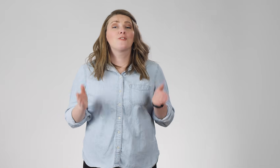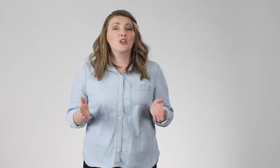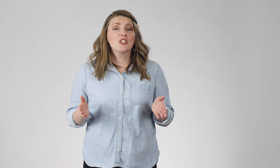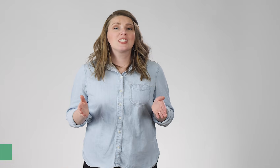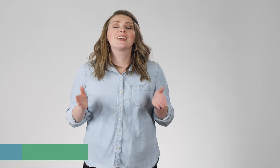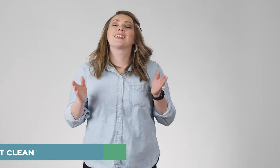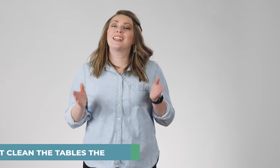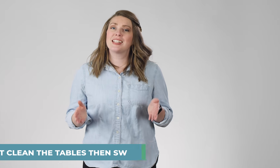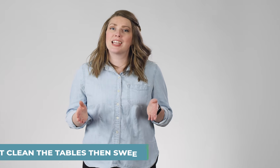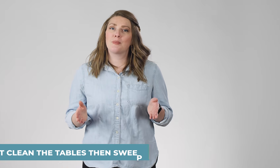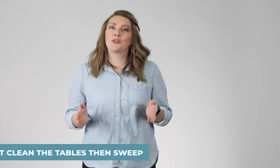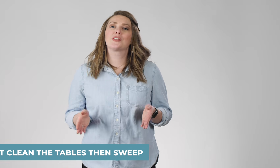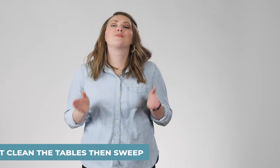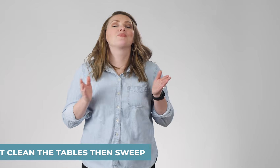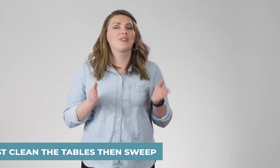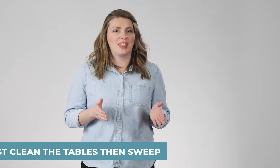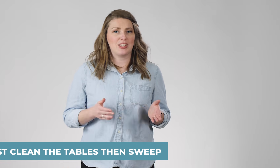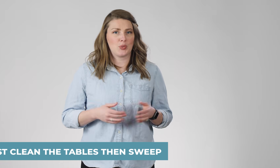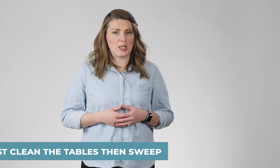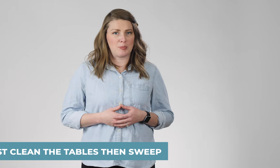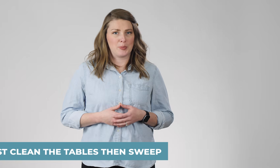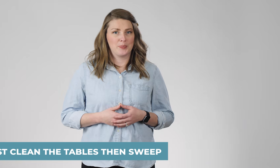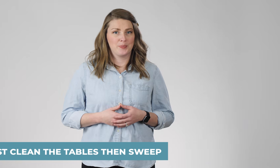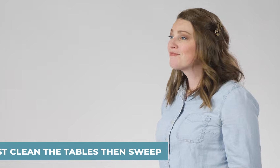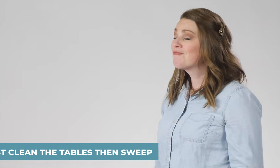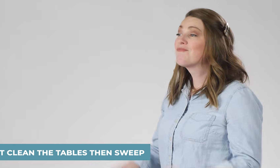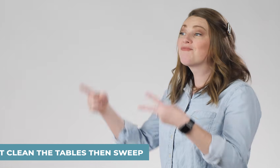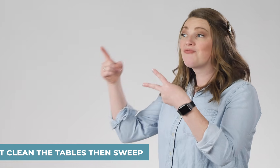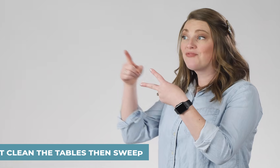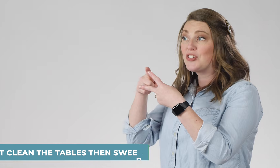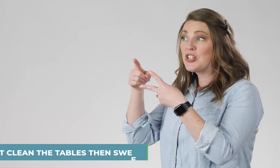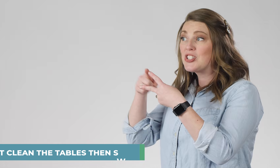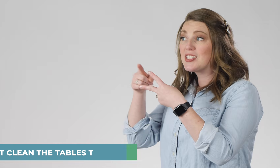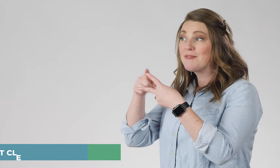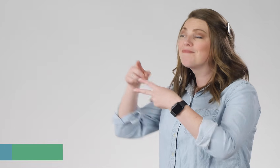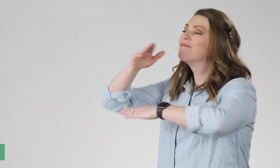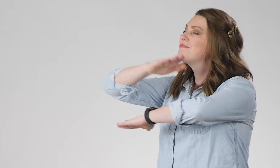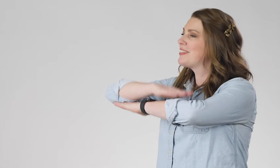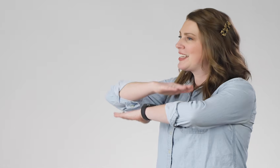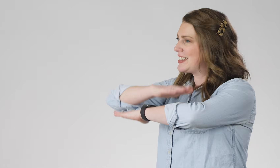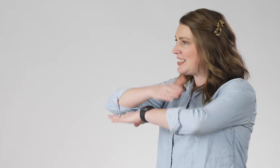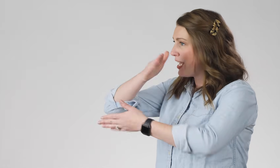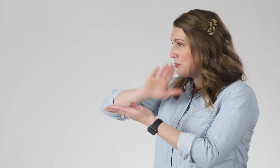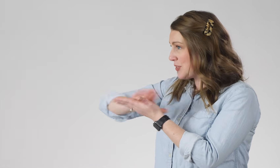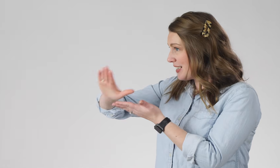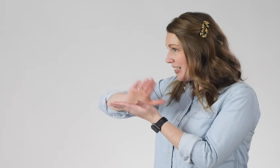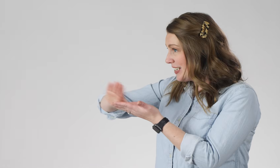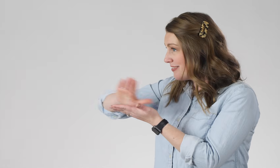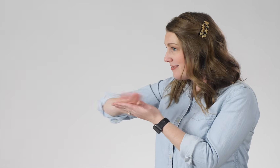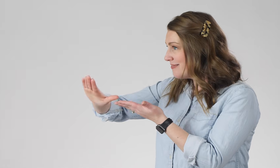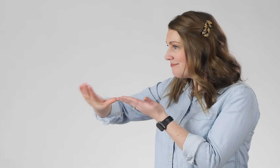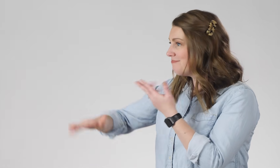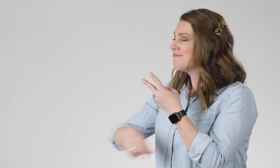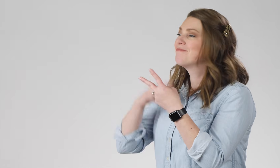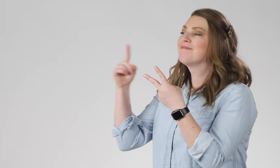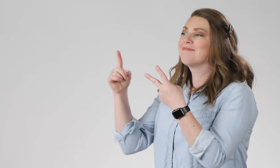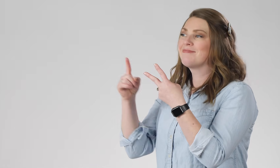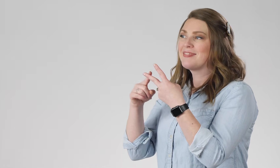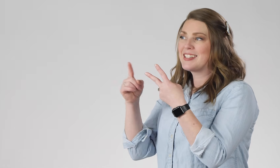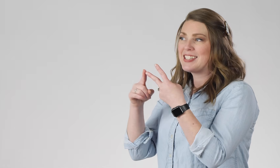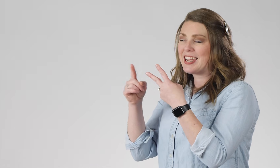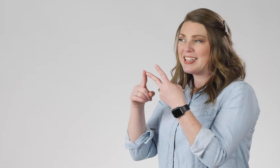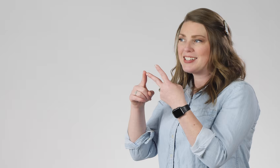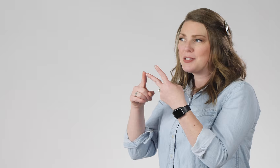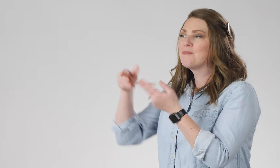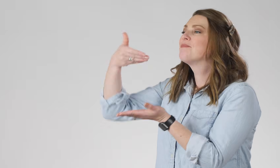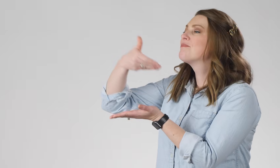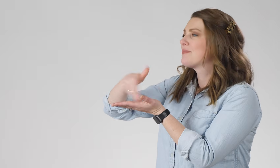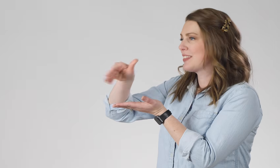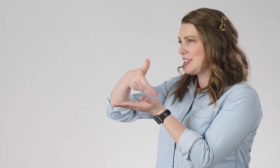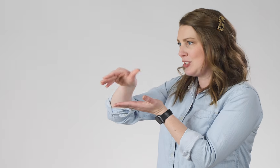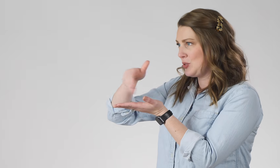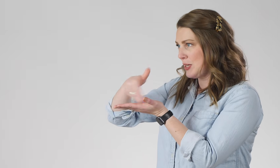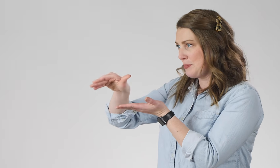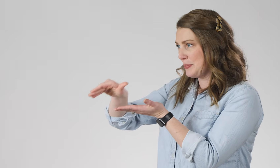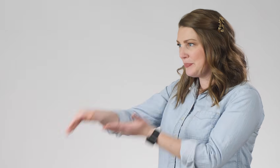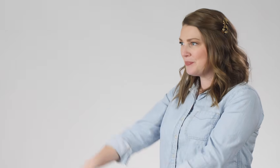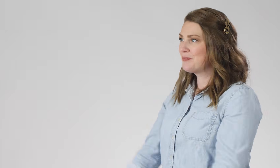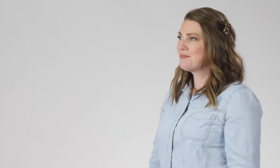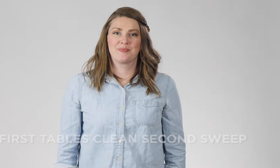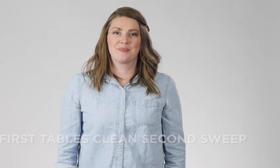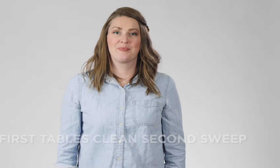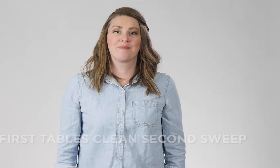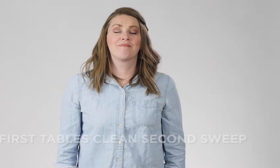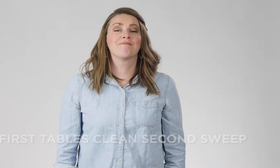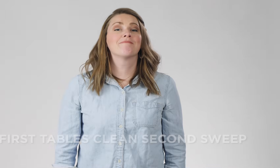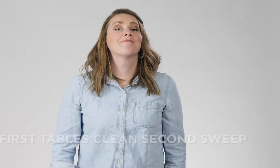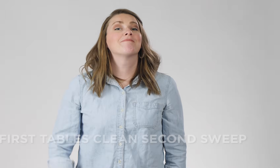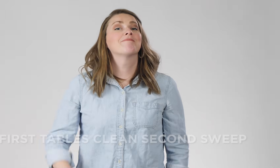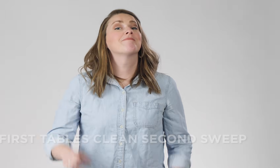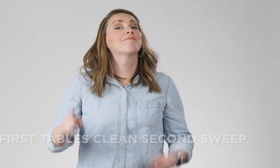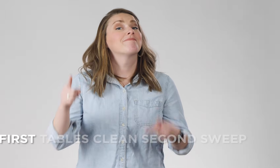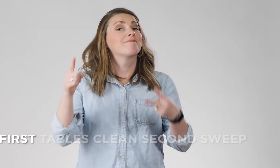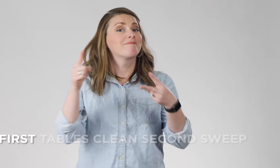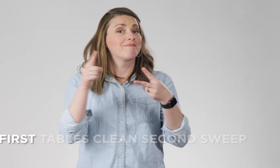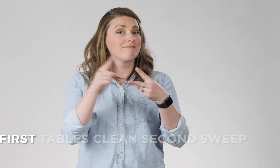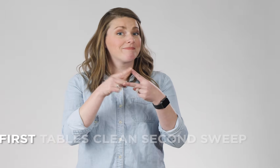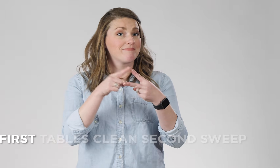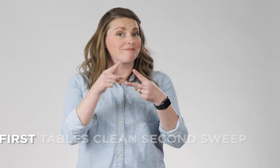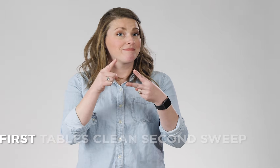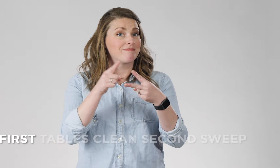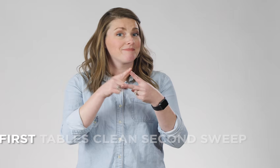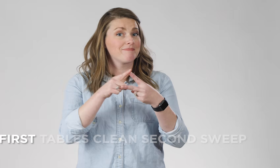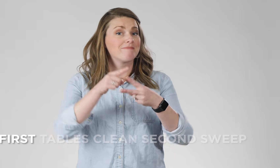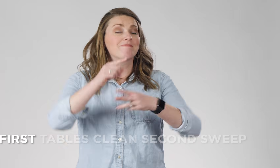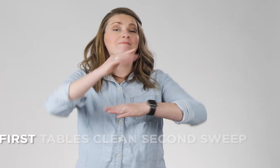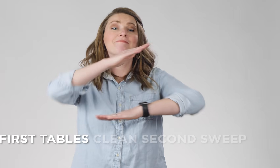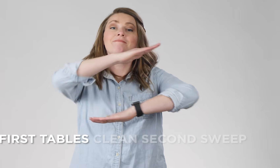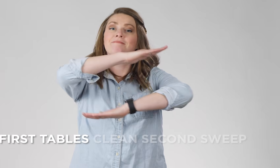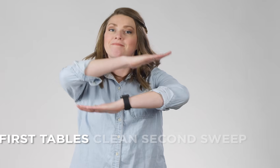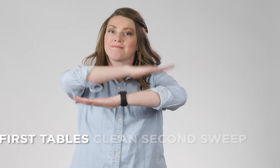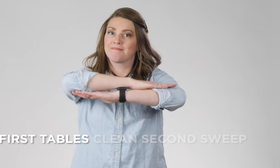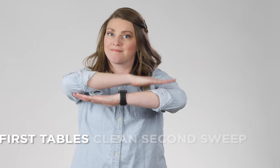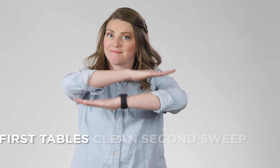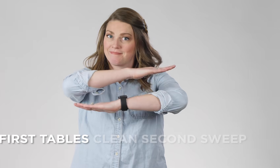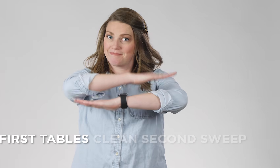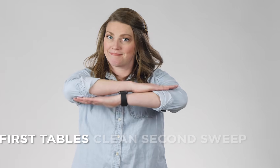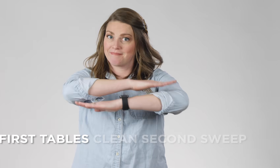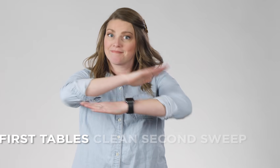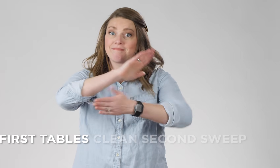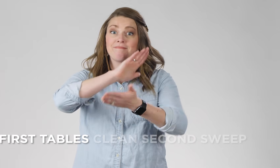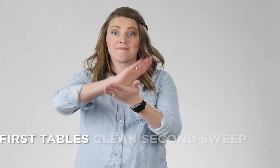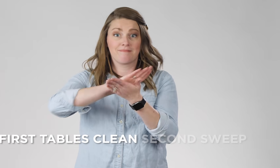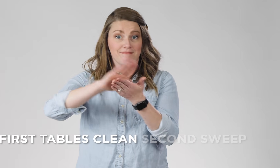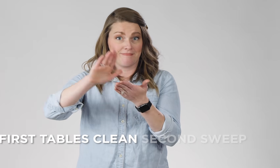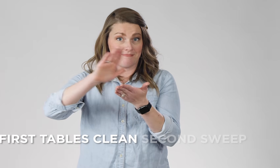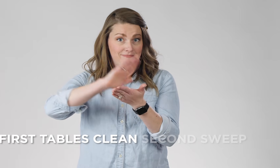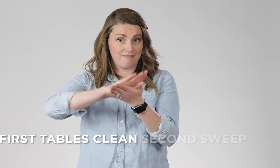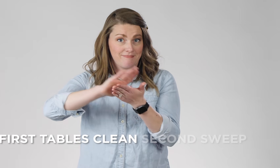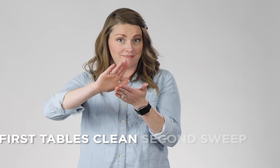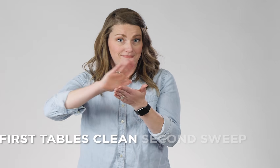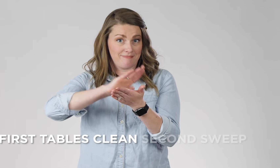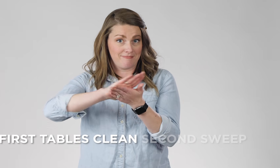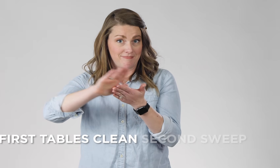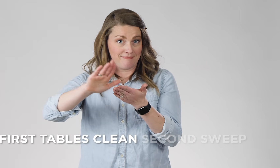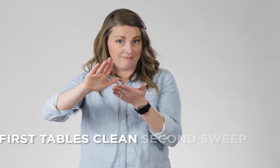First clean the tables, then sweep. 'First tables clean, second sweep.'